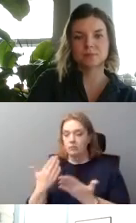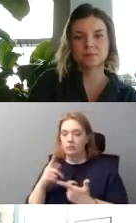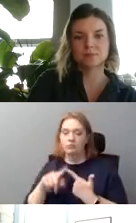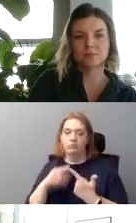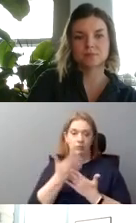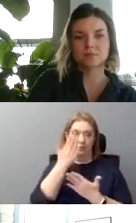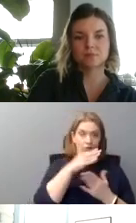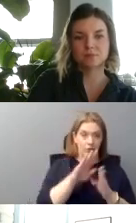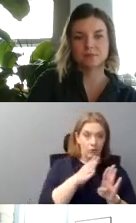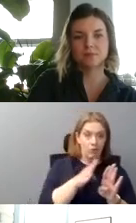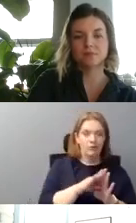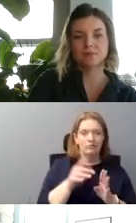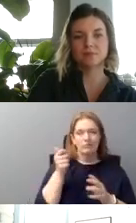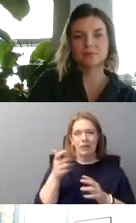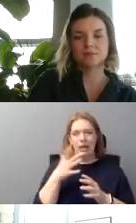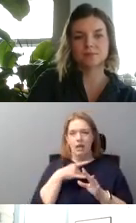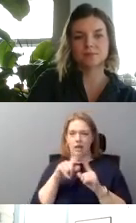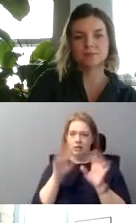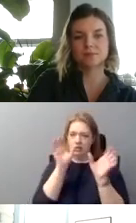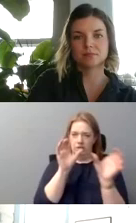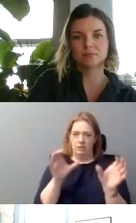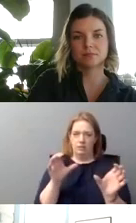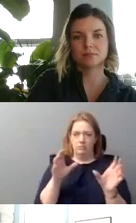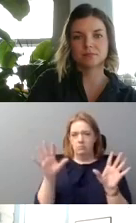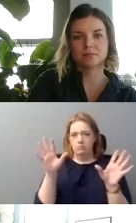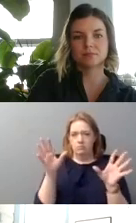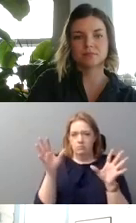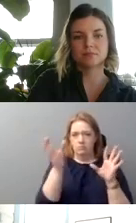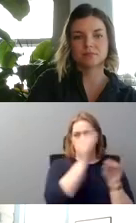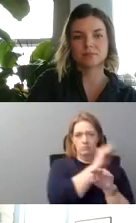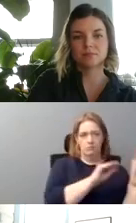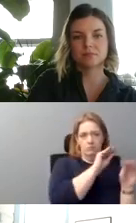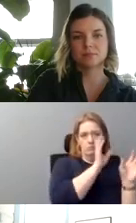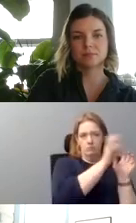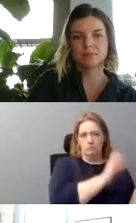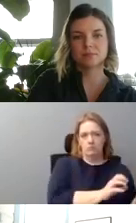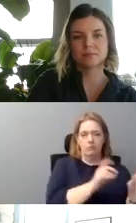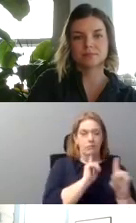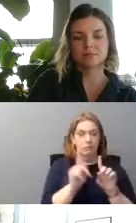but he really liked to arrange things, and he had several of these cabinets around then just